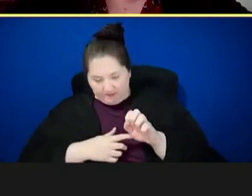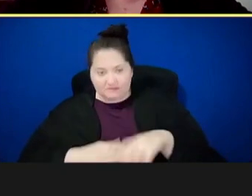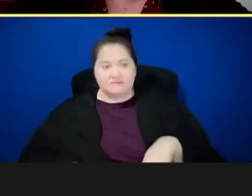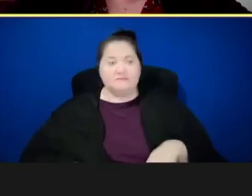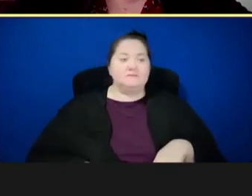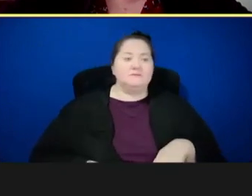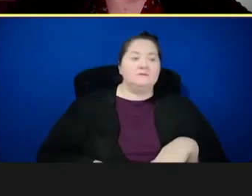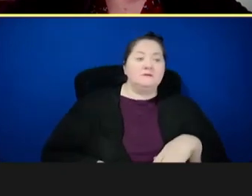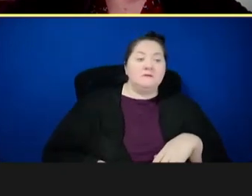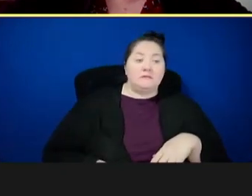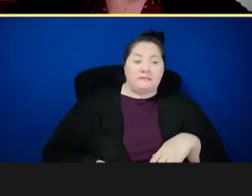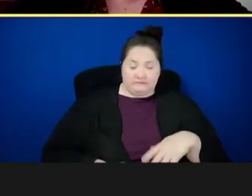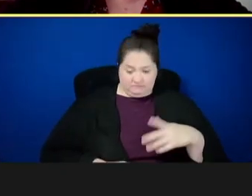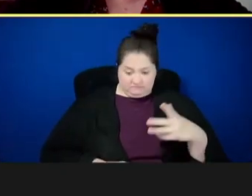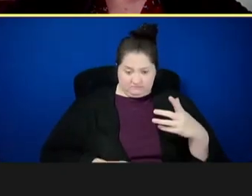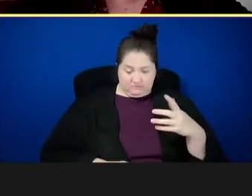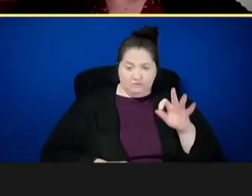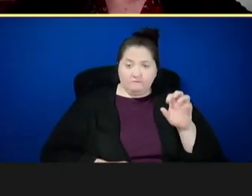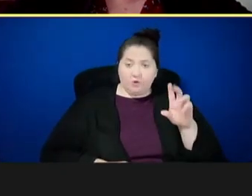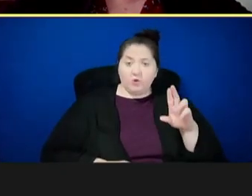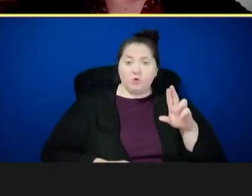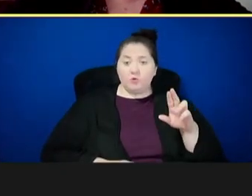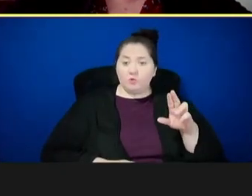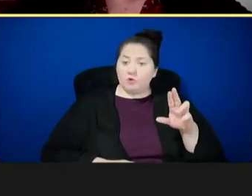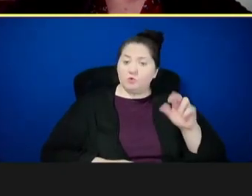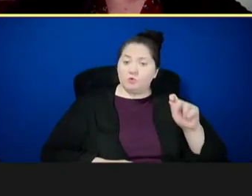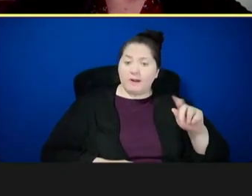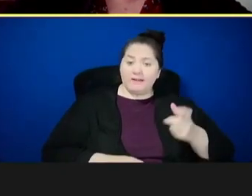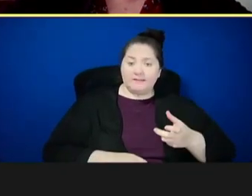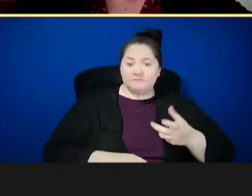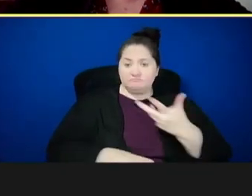our influenza vaccination rates increased. And in many facilities, our pneumococcal